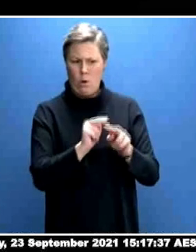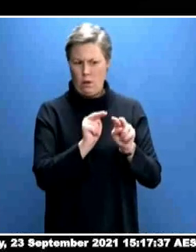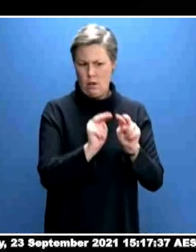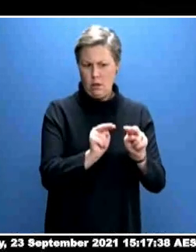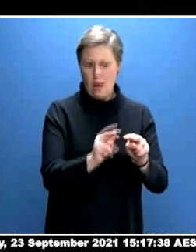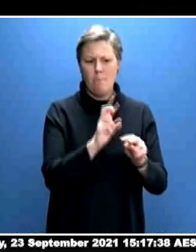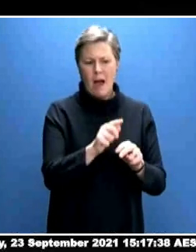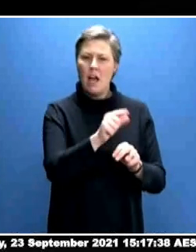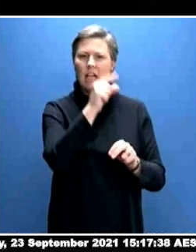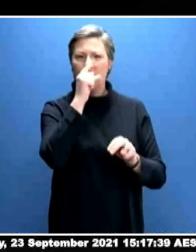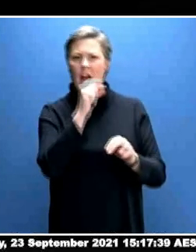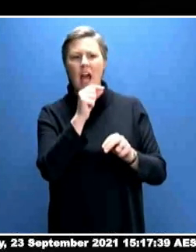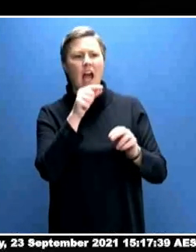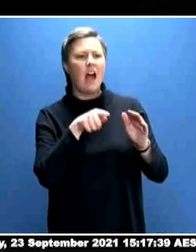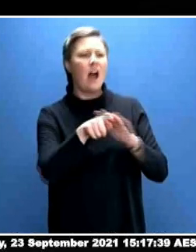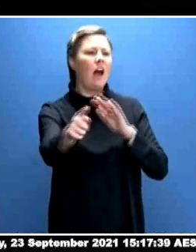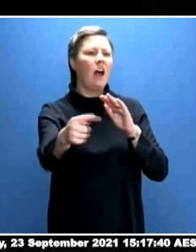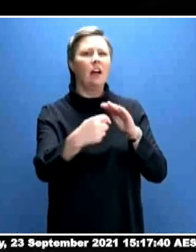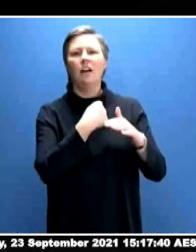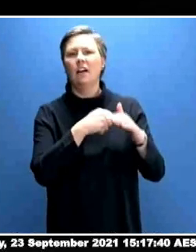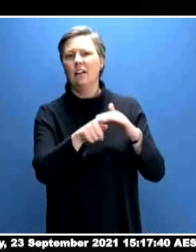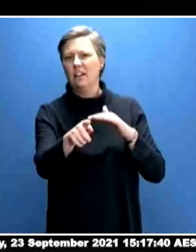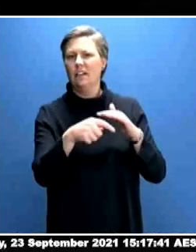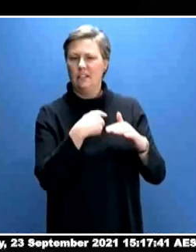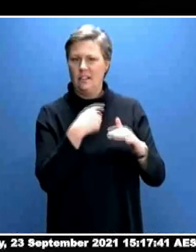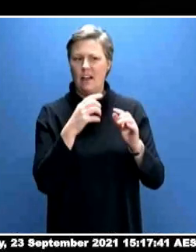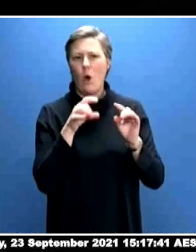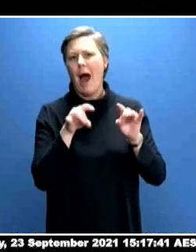Does that mean that the house by that stage is no